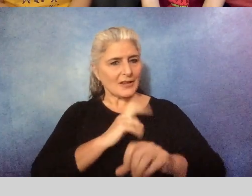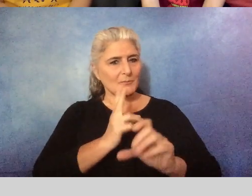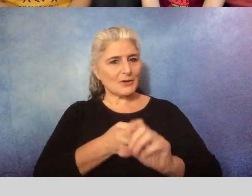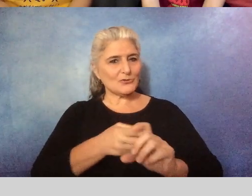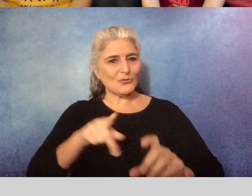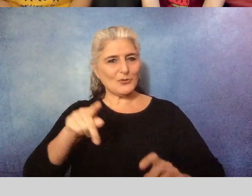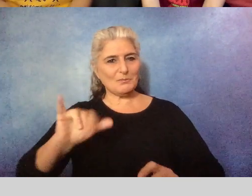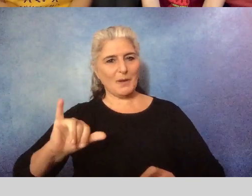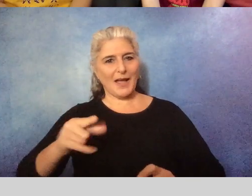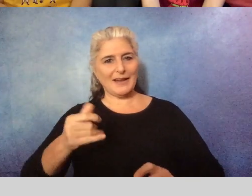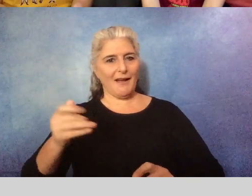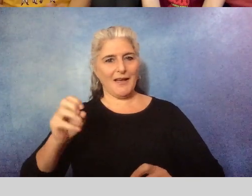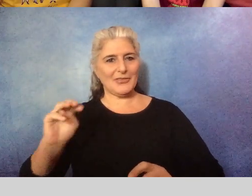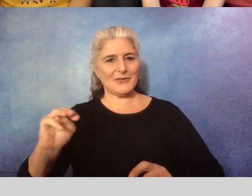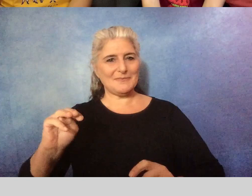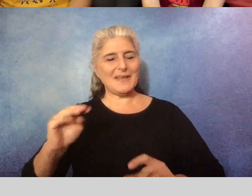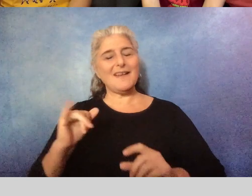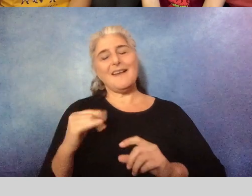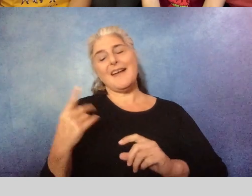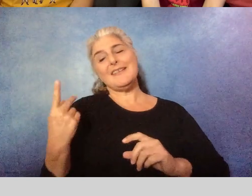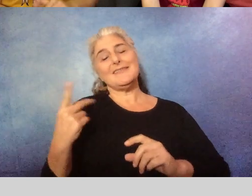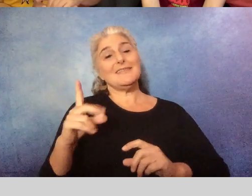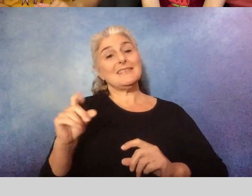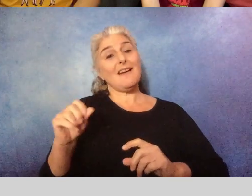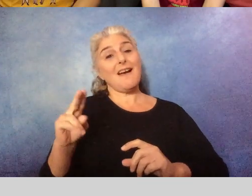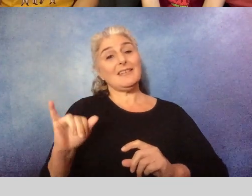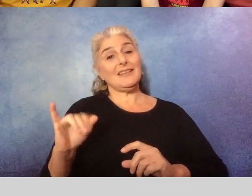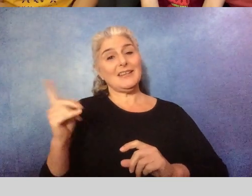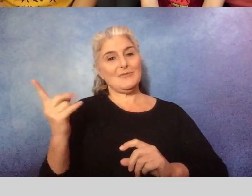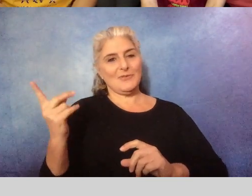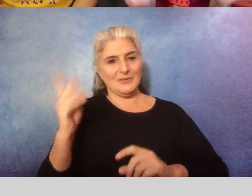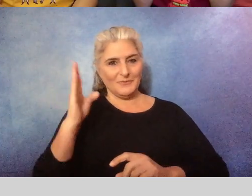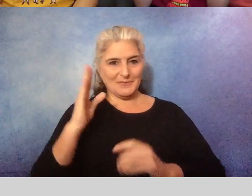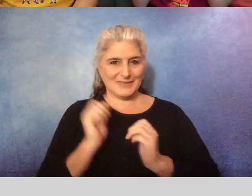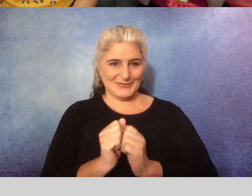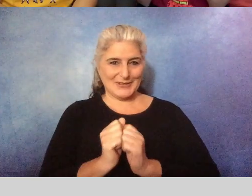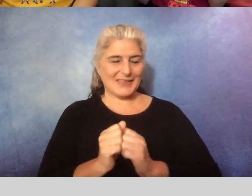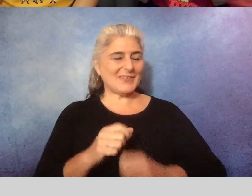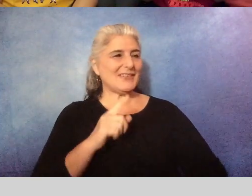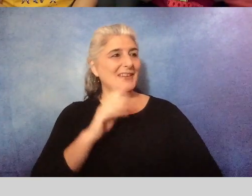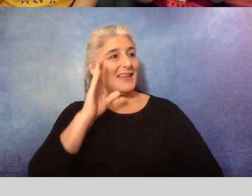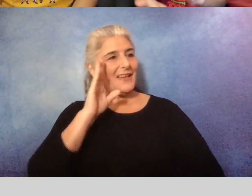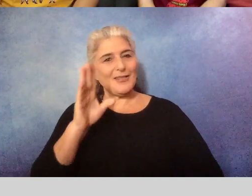And I'll be presenting this talk with my colleague, Dani. [Dani] Hi, I'm Dani.